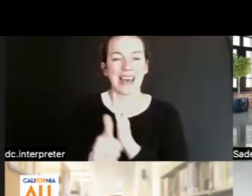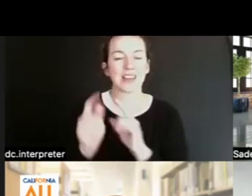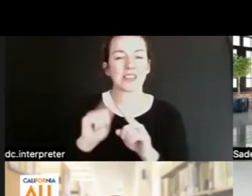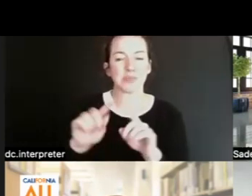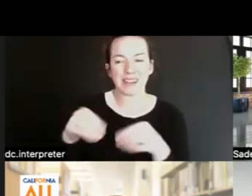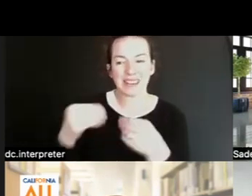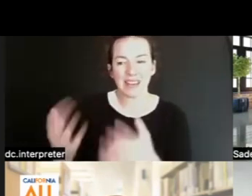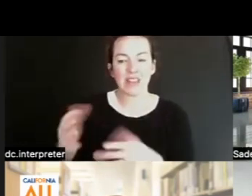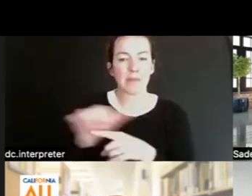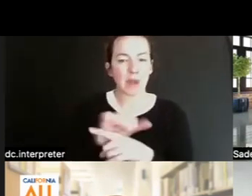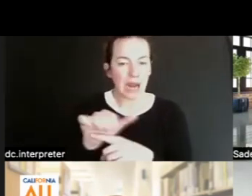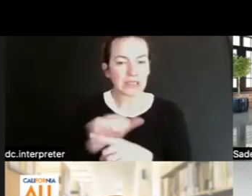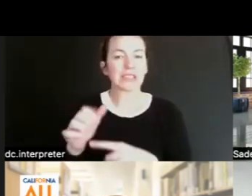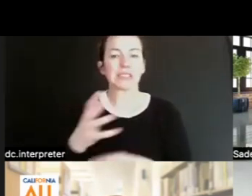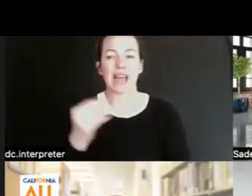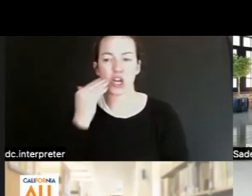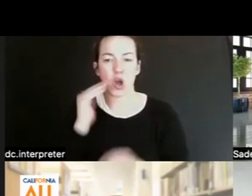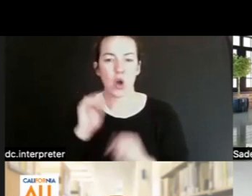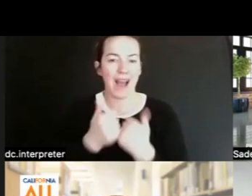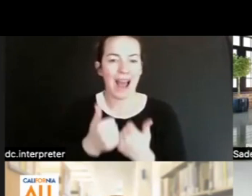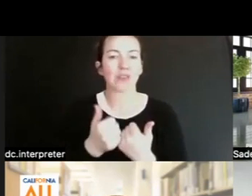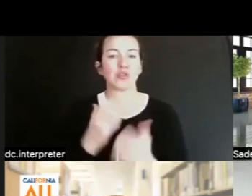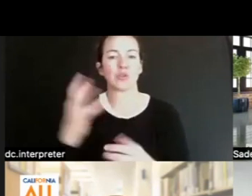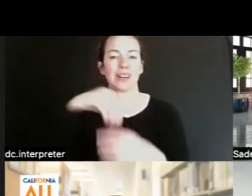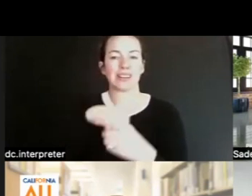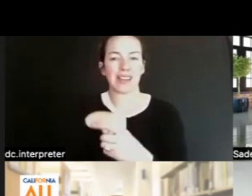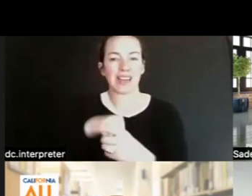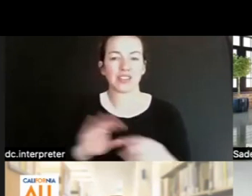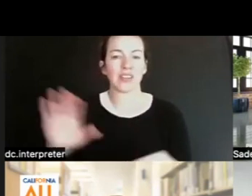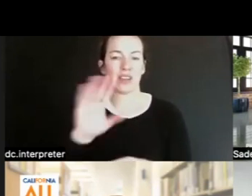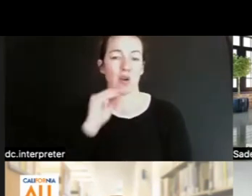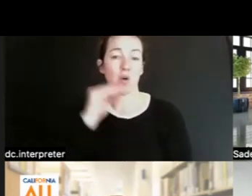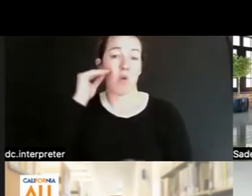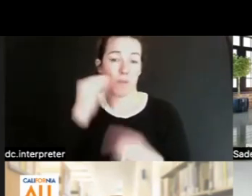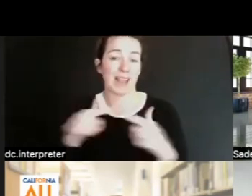and the know how, on how to be engaged in their home language, that everything that we've done,